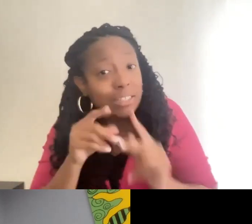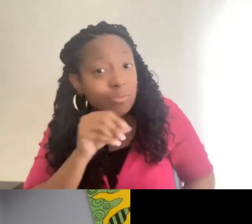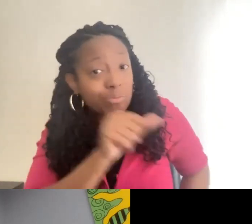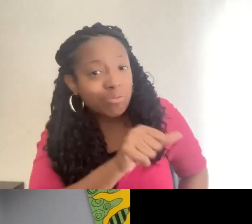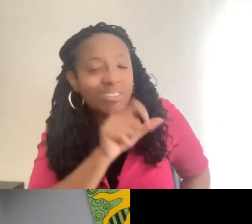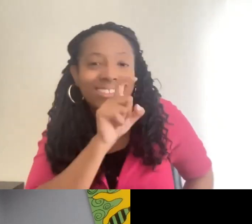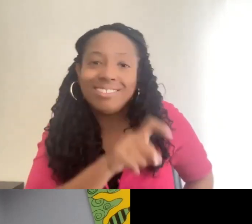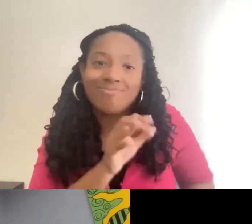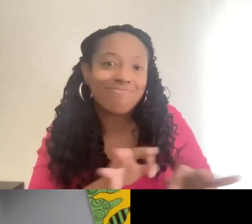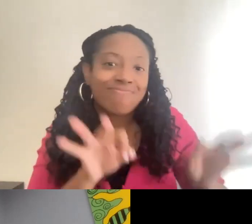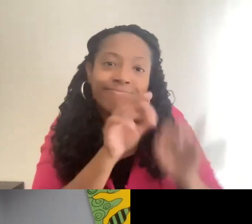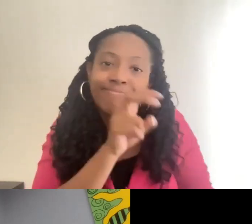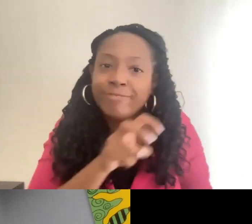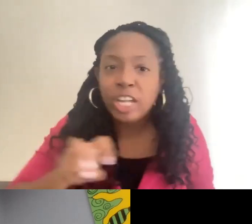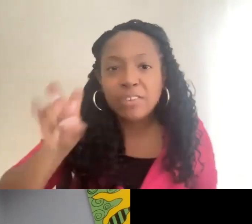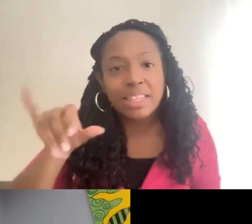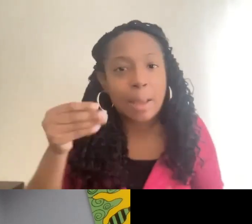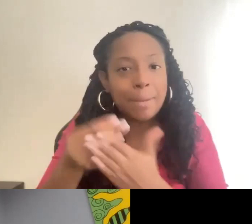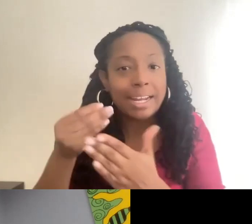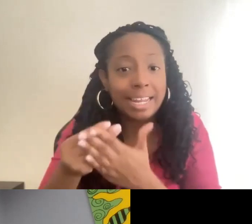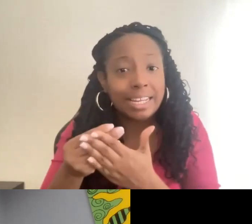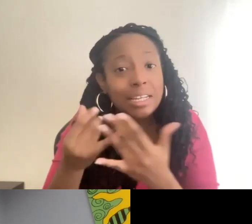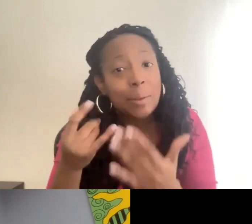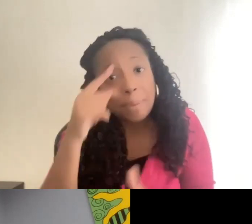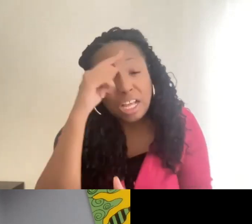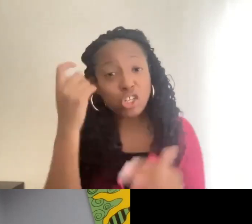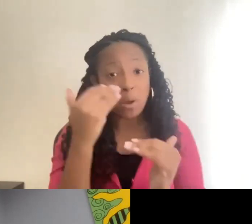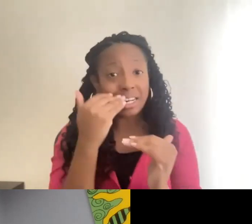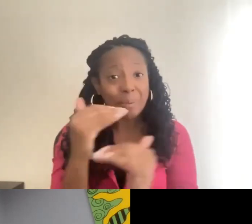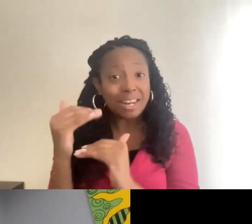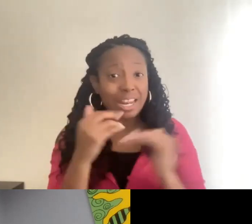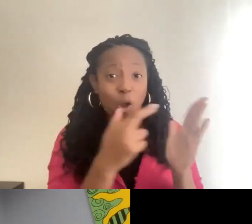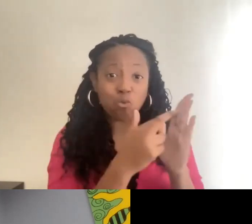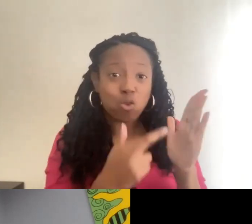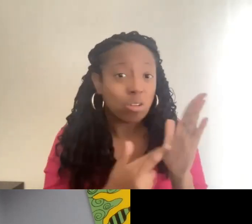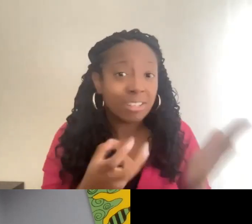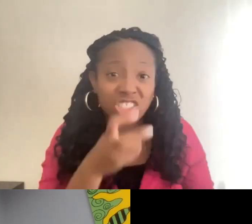funds into the able account and you are limited by the limits so if you got 20 grand there it's